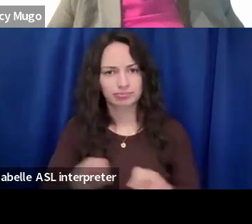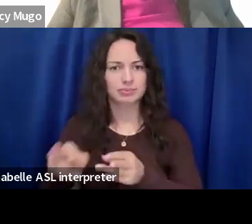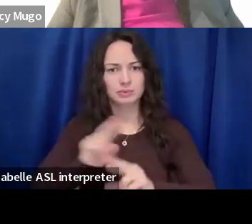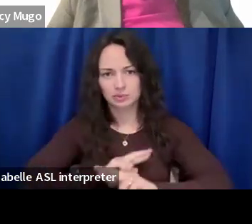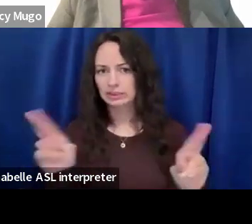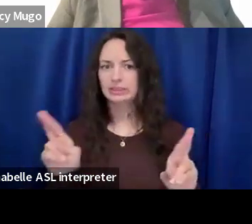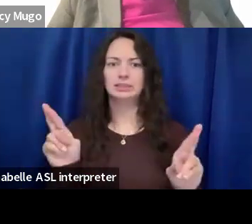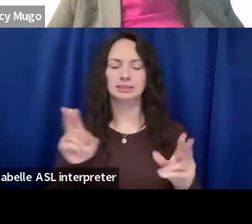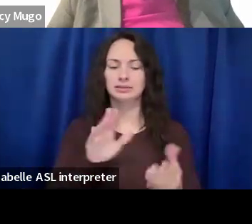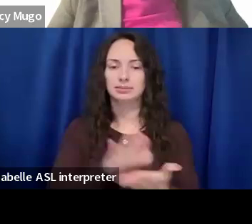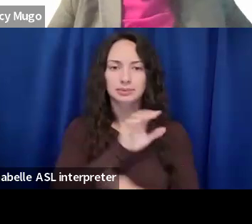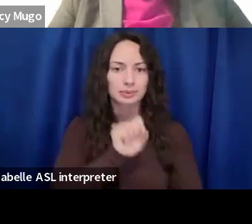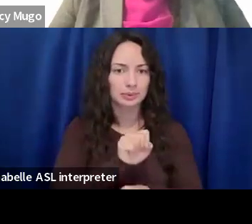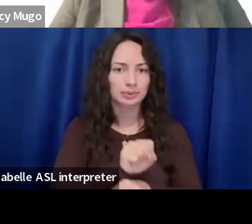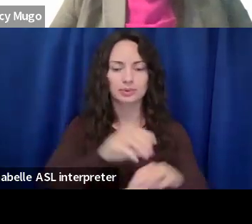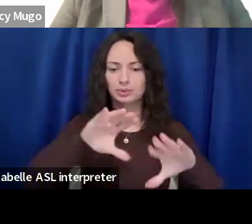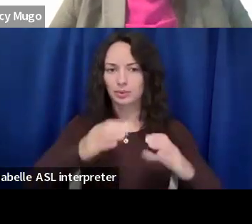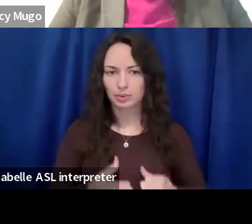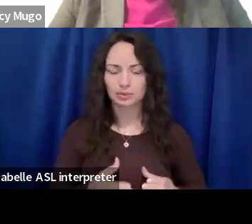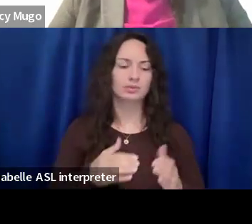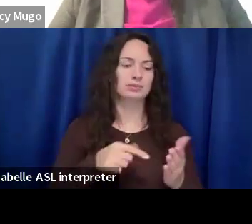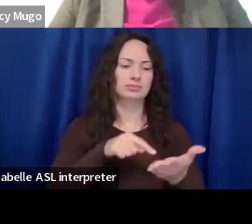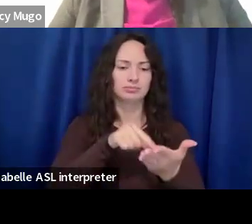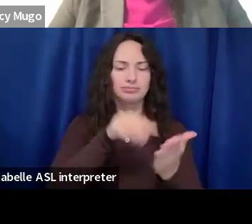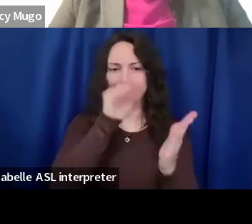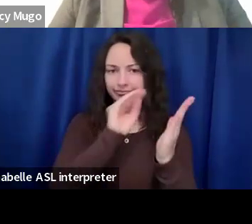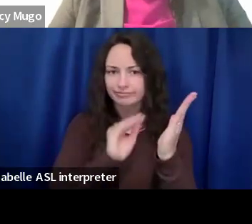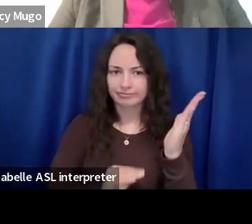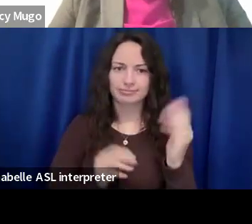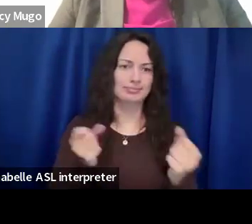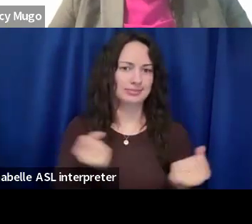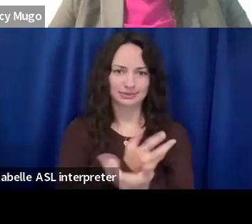and all of the requirements.